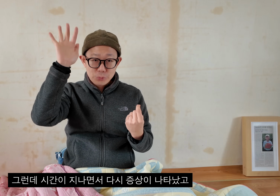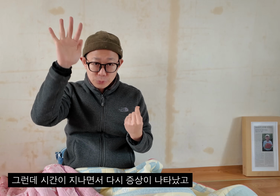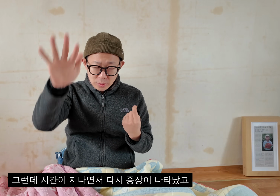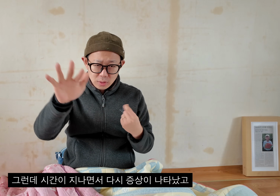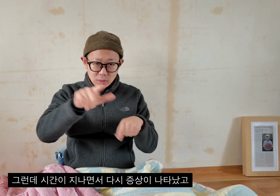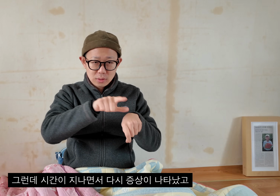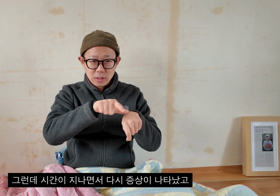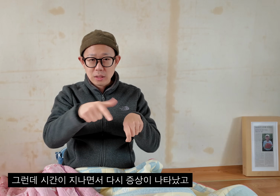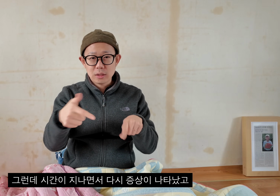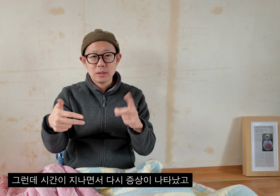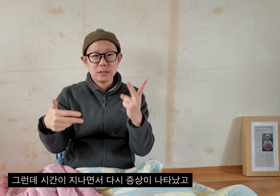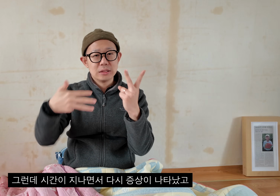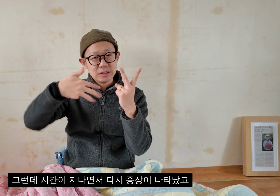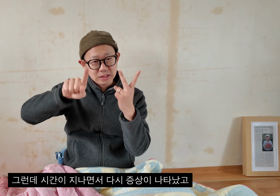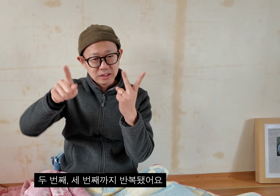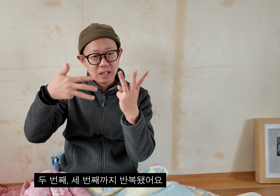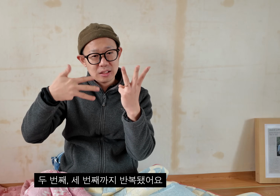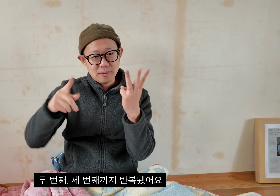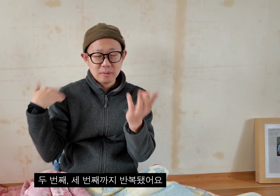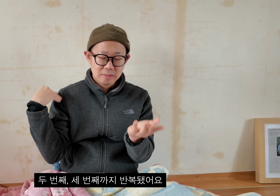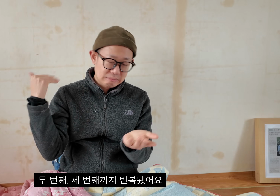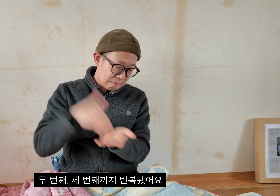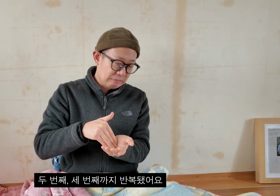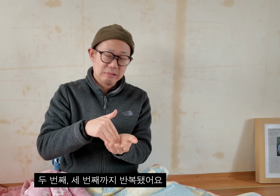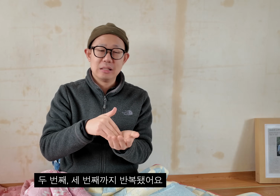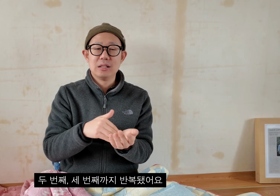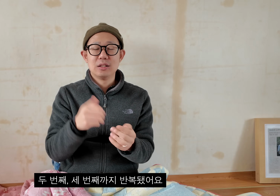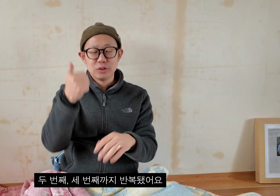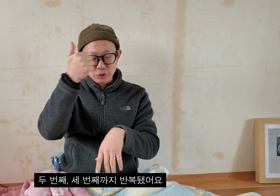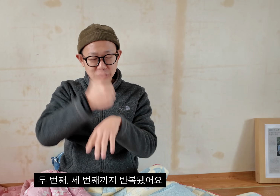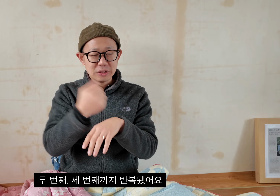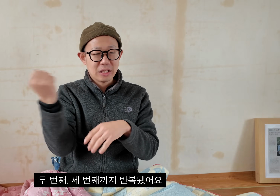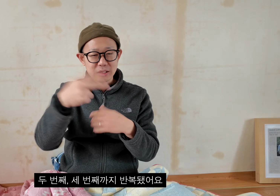But later, symptoms returned. It repeated two or three times.